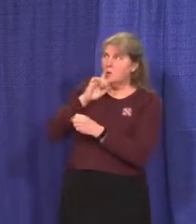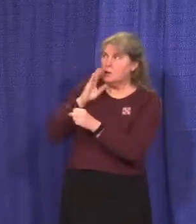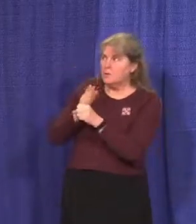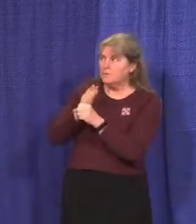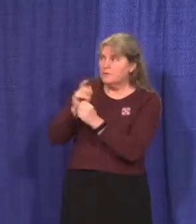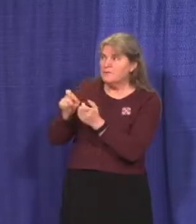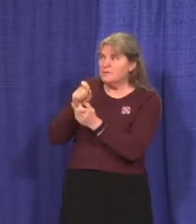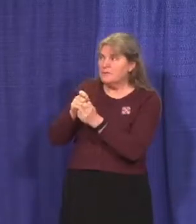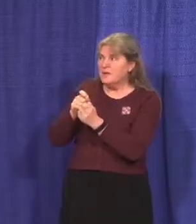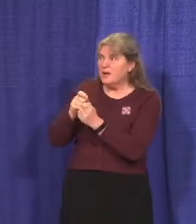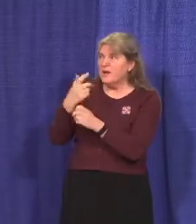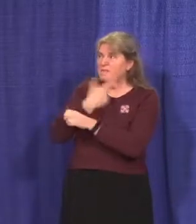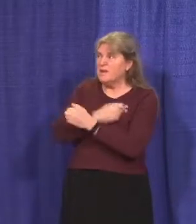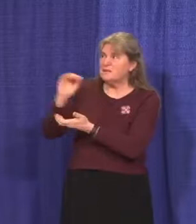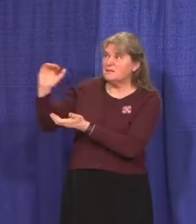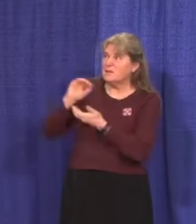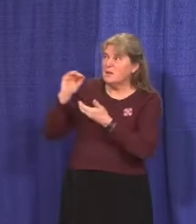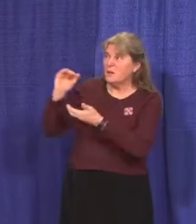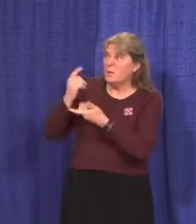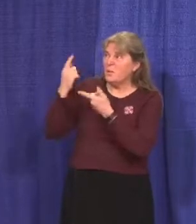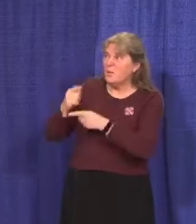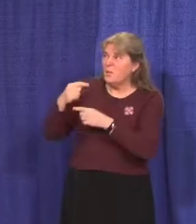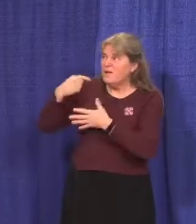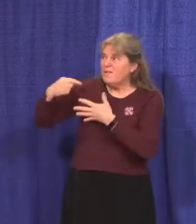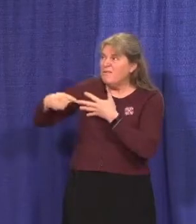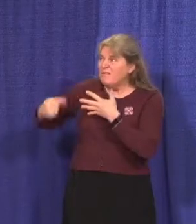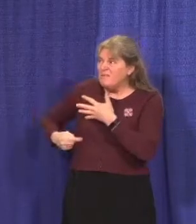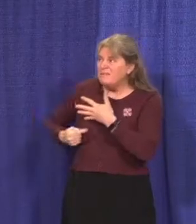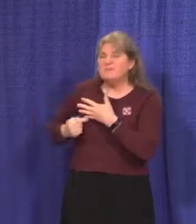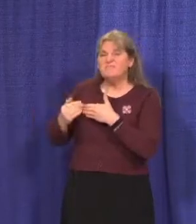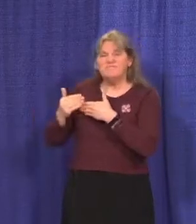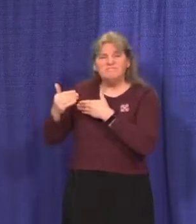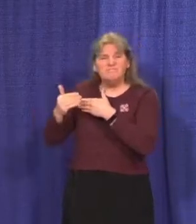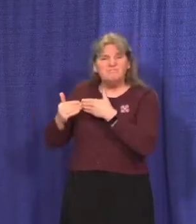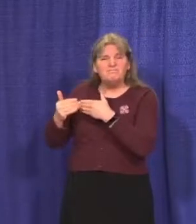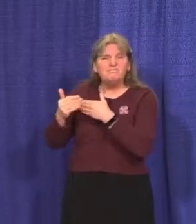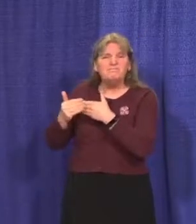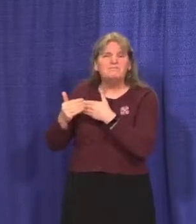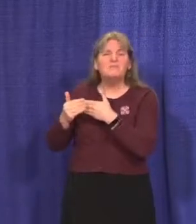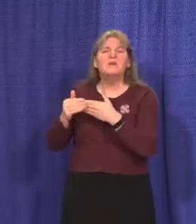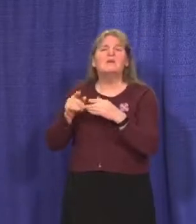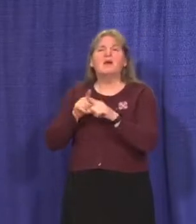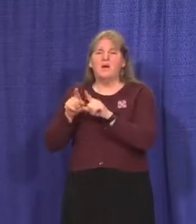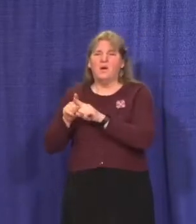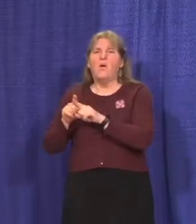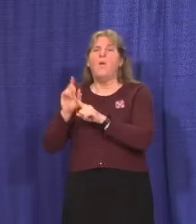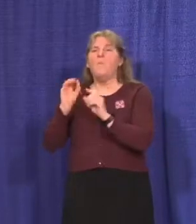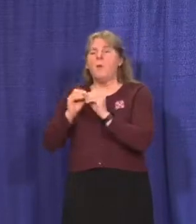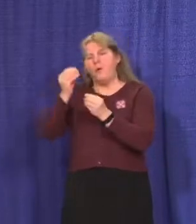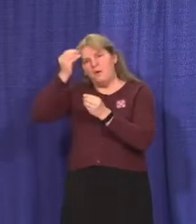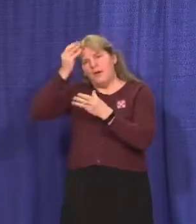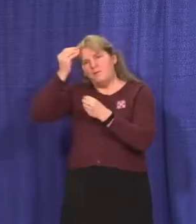vaccines in the coming weeks and we will have more information to share.